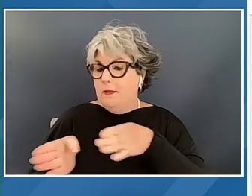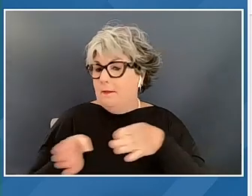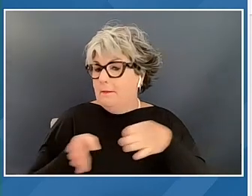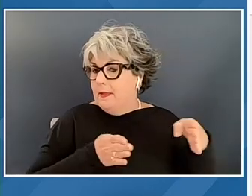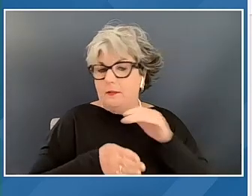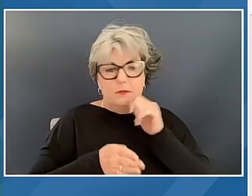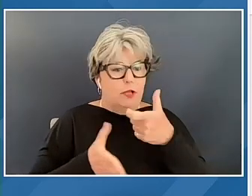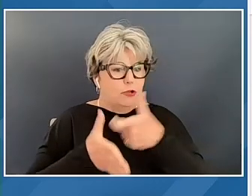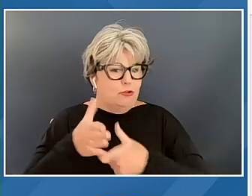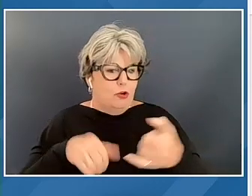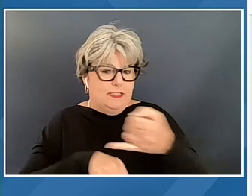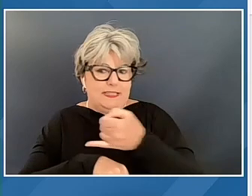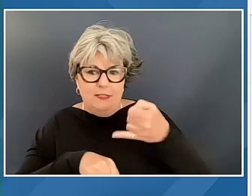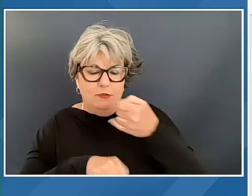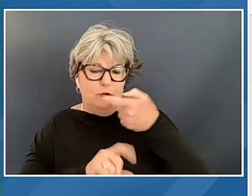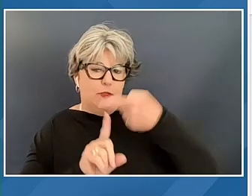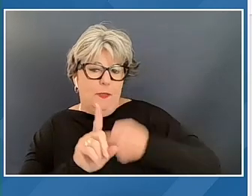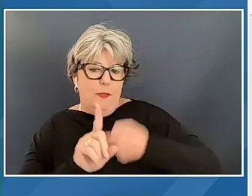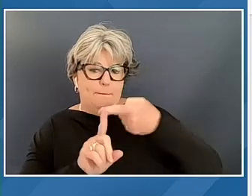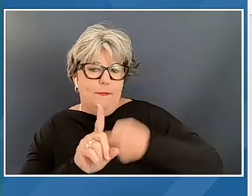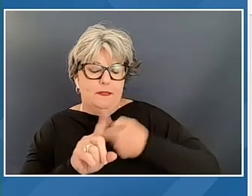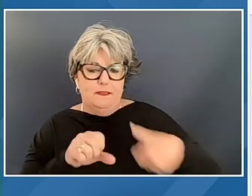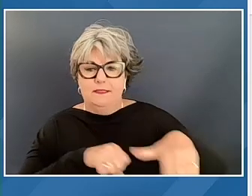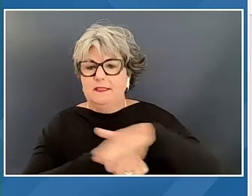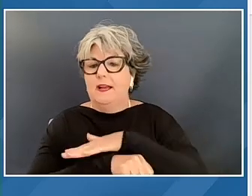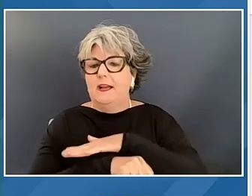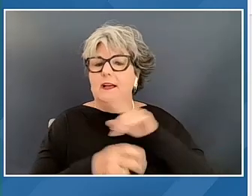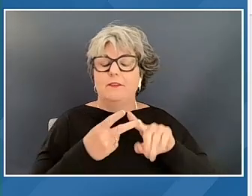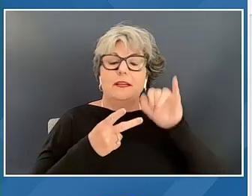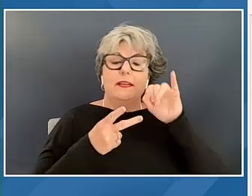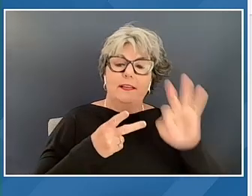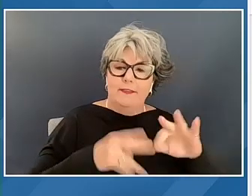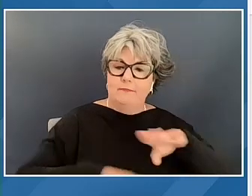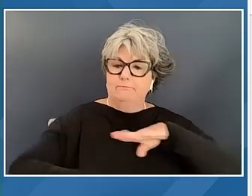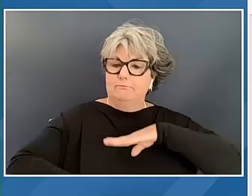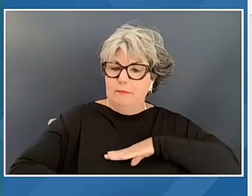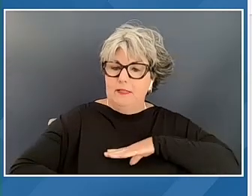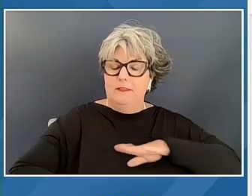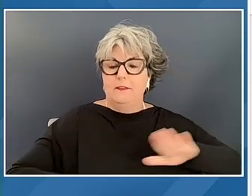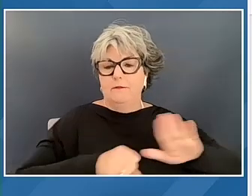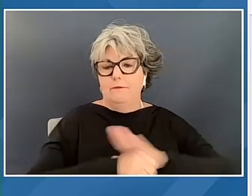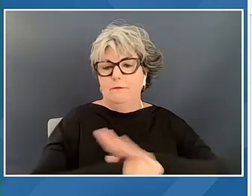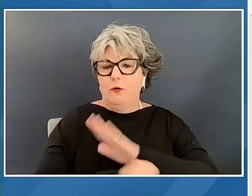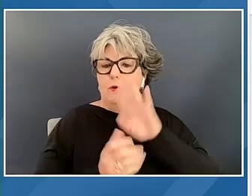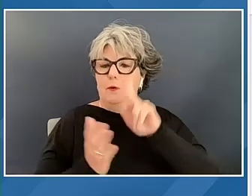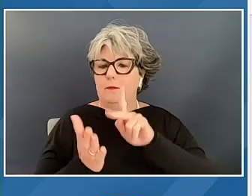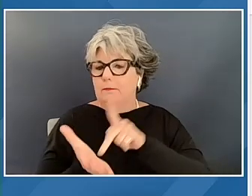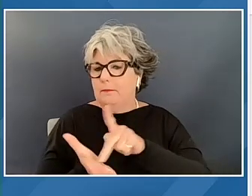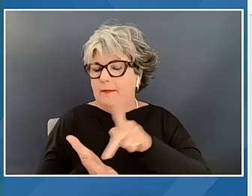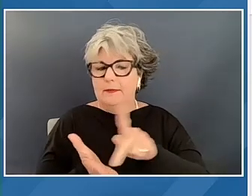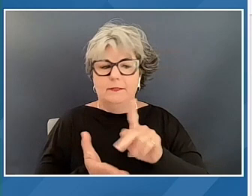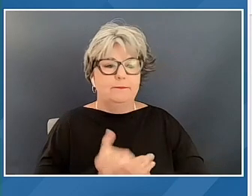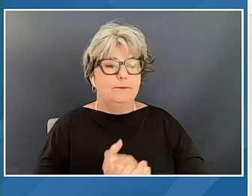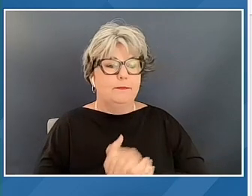monthly payment does not cover, as long as they fulfill their full scheduled payment. While other borrowers find their balances